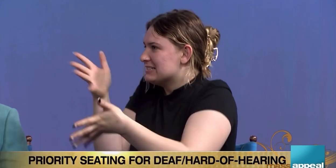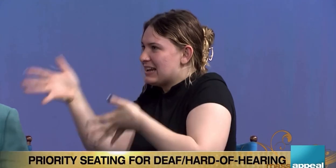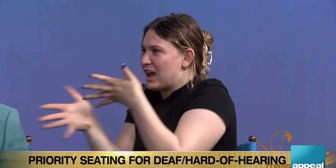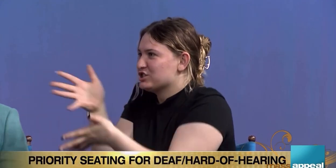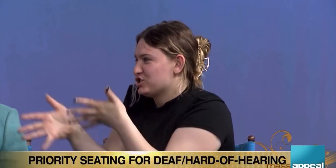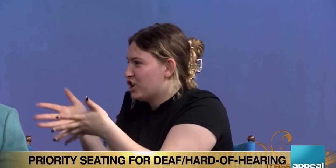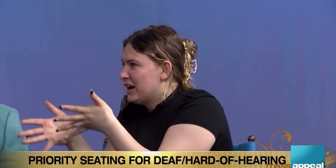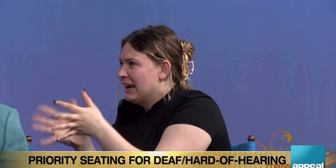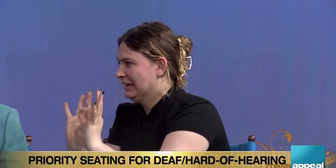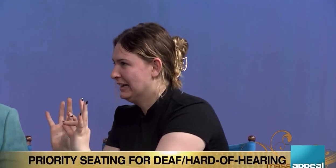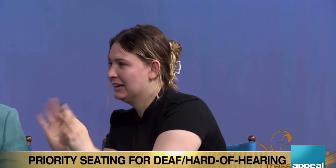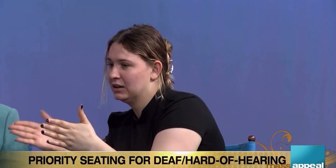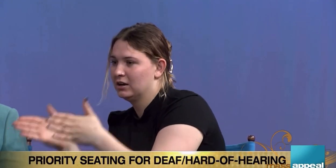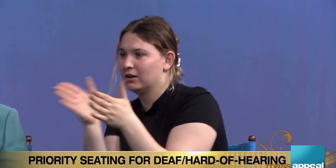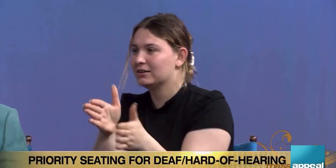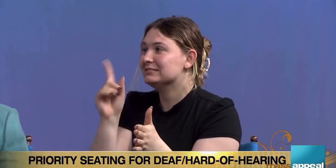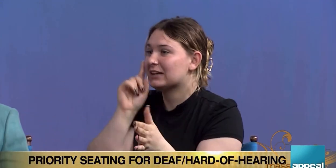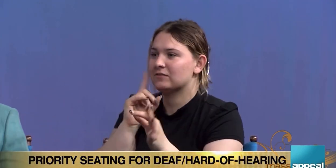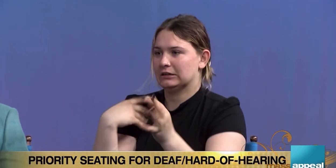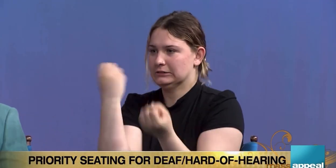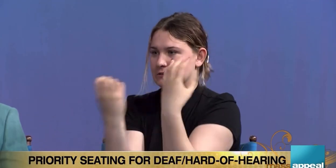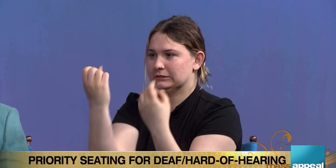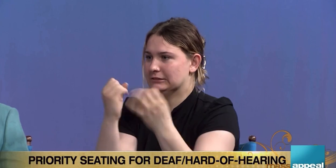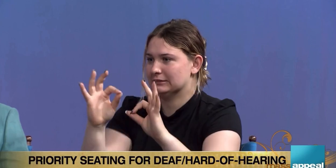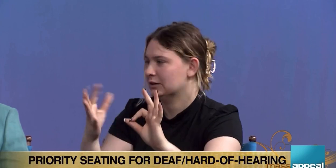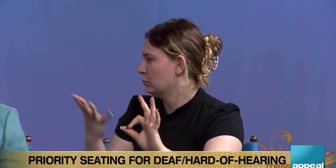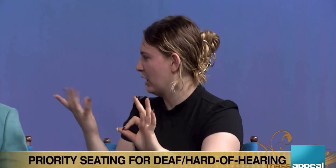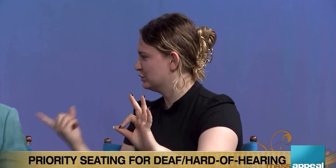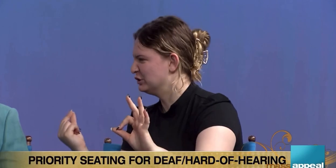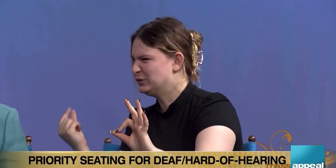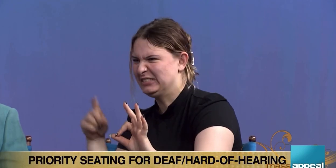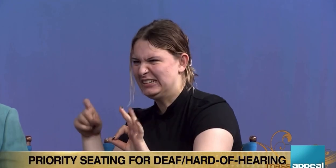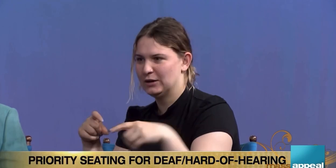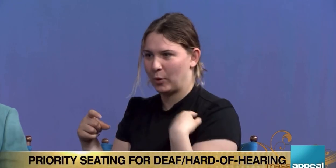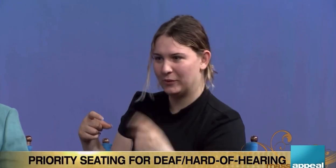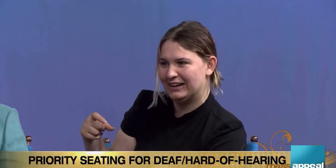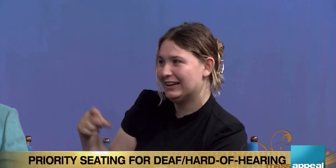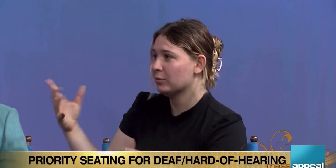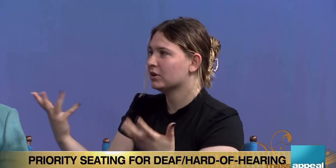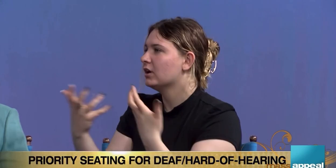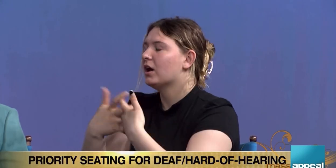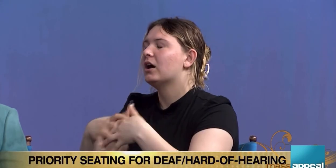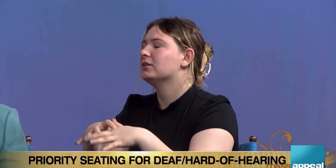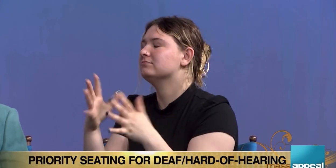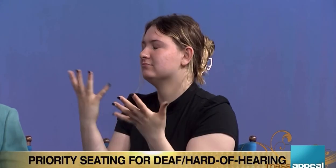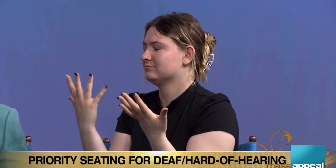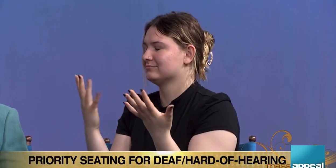figuring out gestures to make everything flow and artistically look appropriate and at the same time be